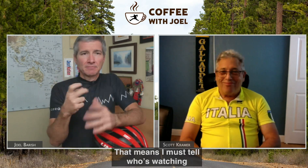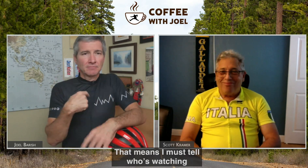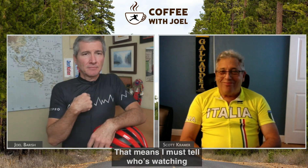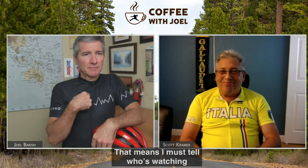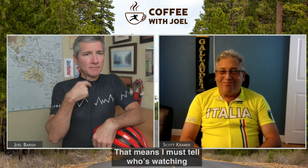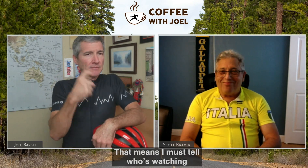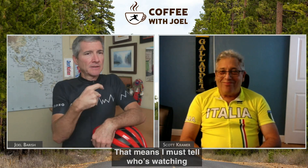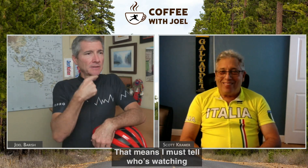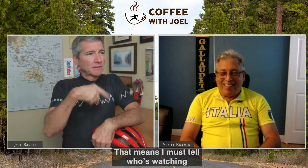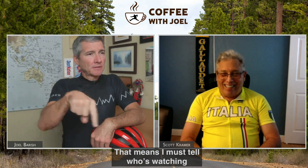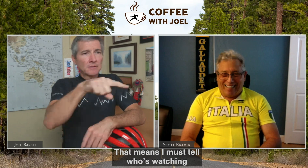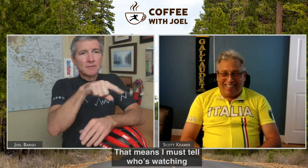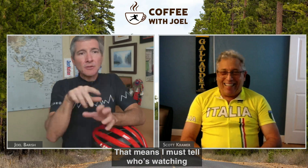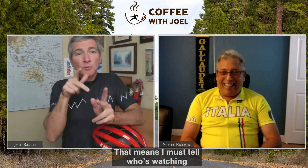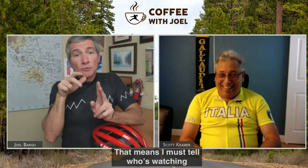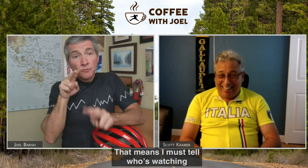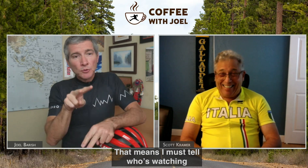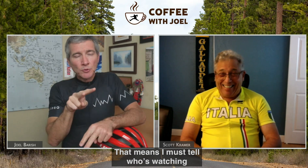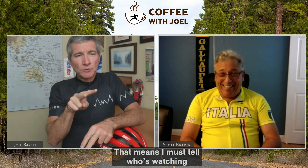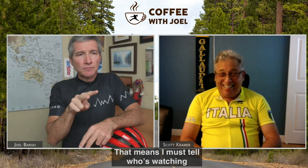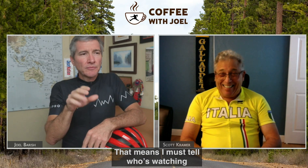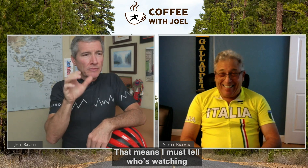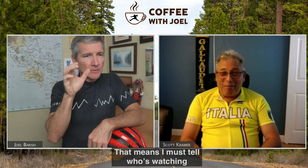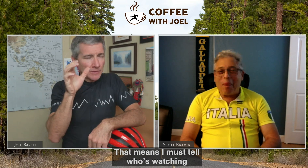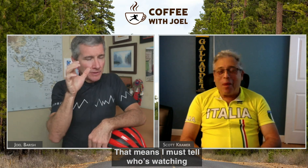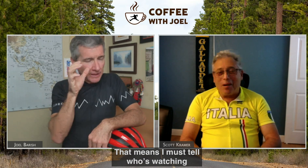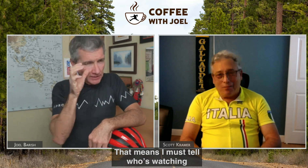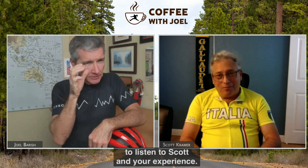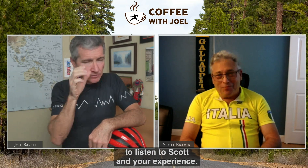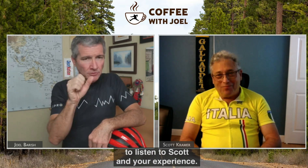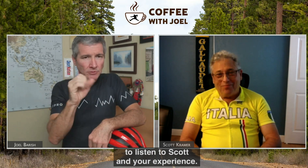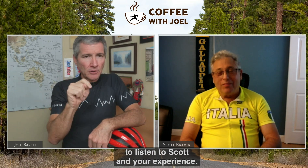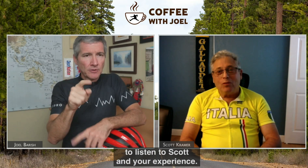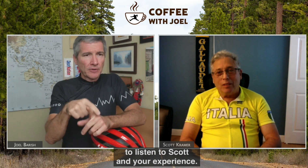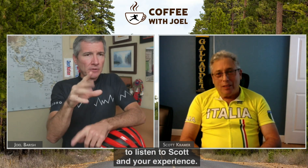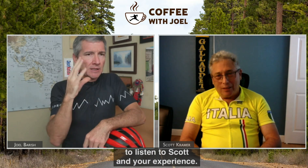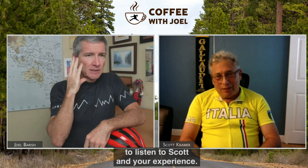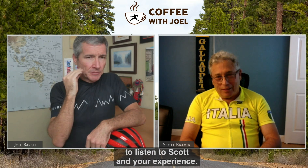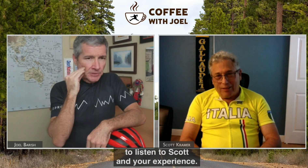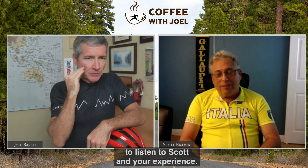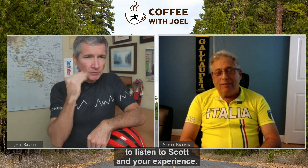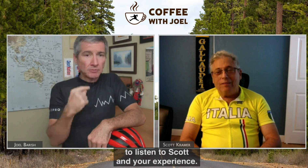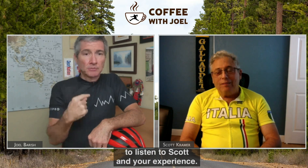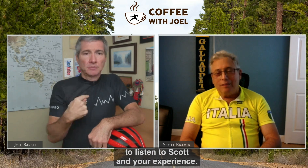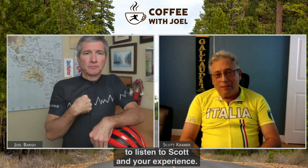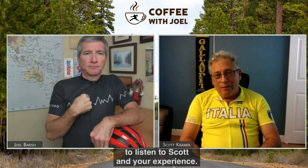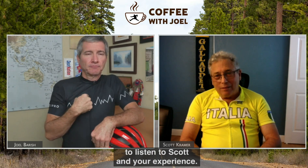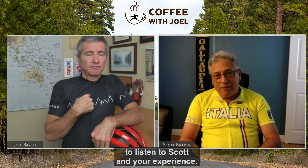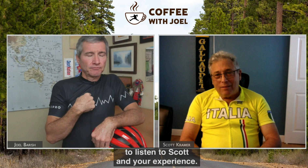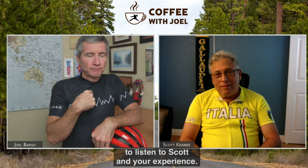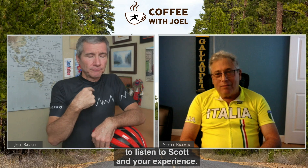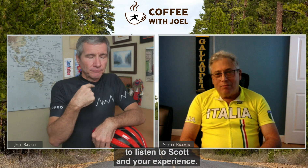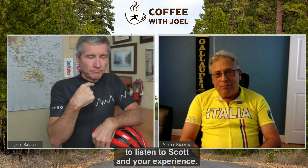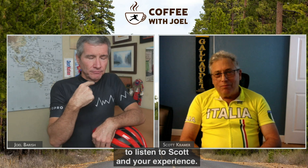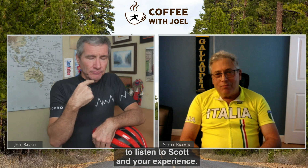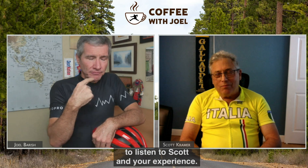That means I must tell who’s watching to listen to Scott and your experience.